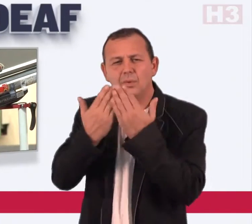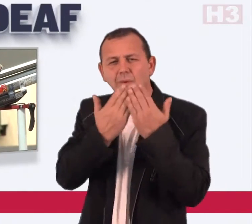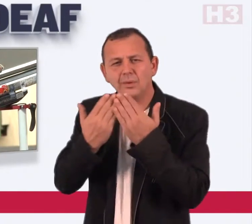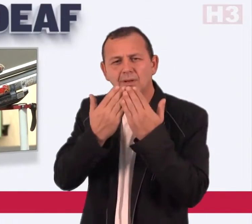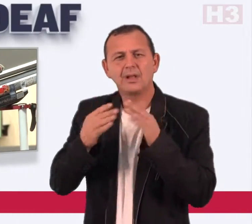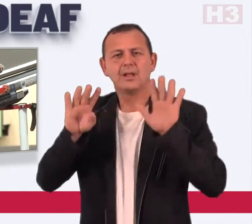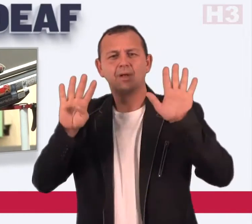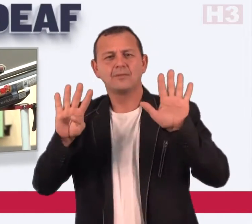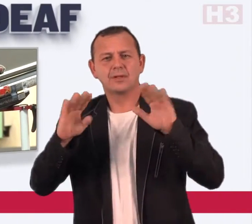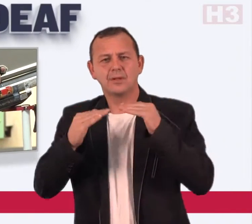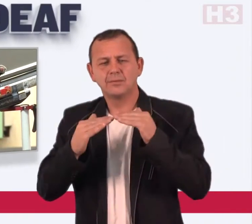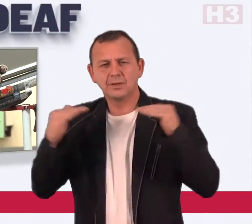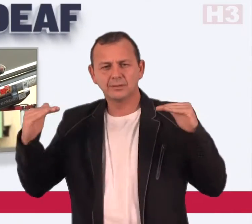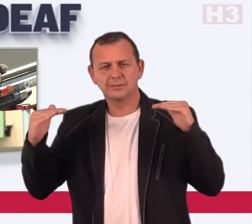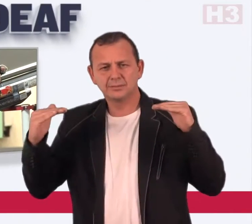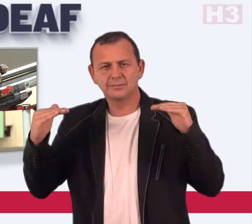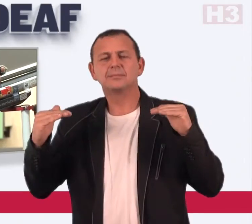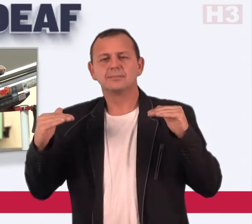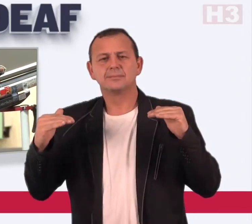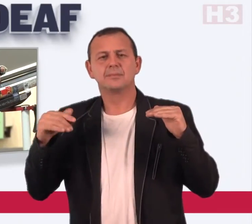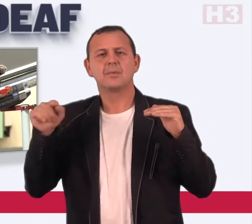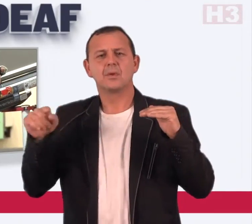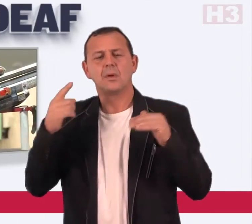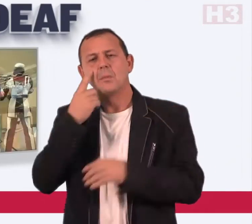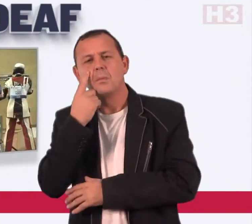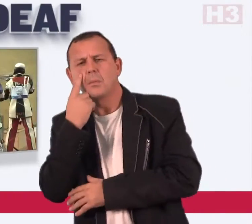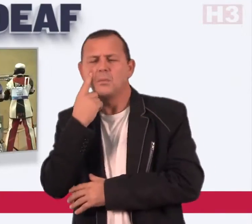When she was in ninth grade, she tried